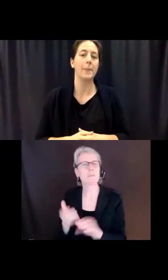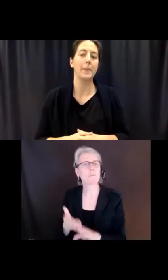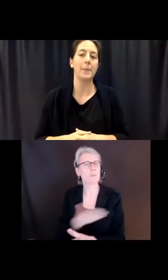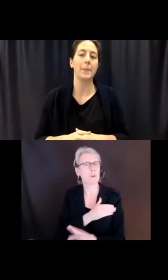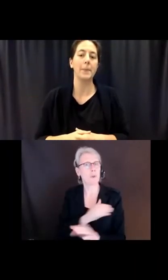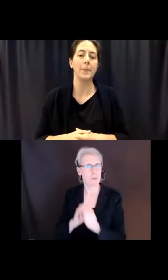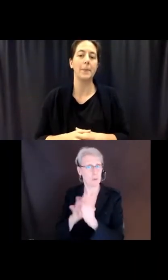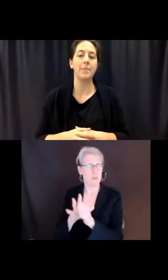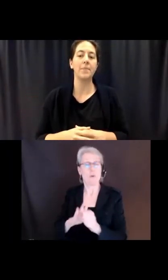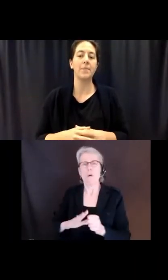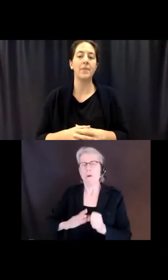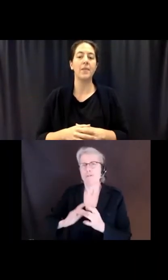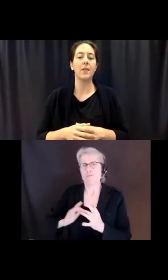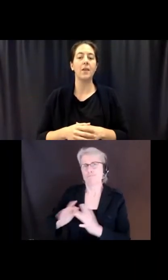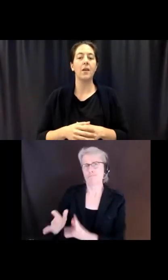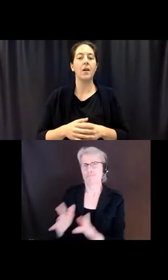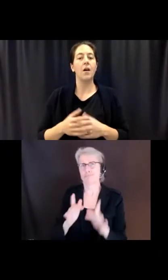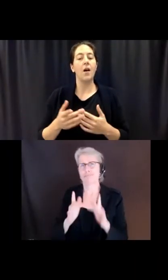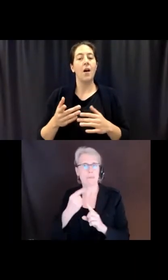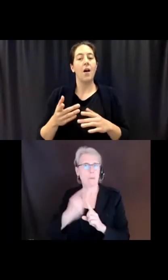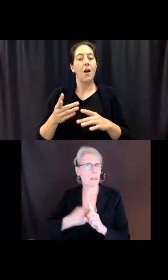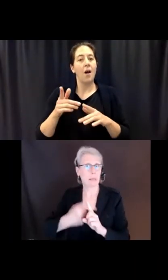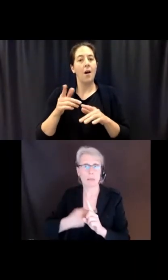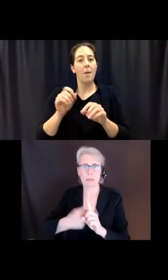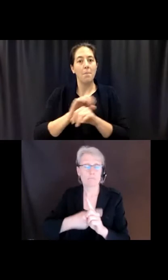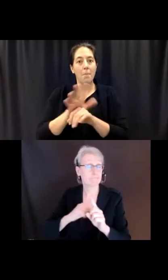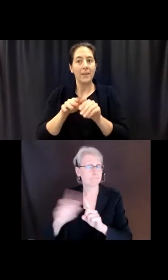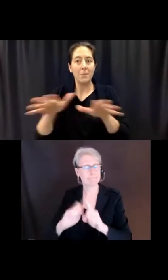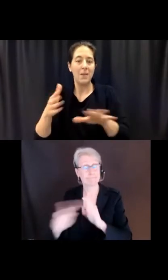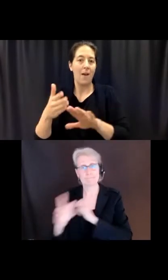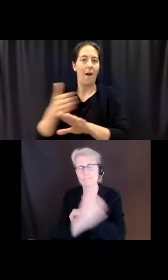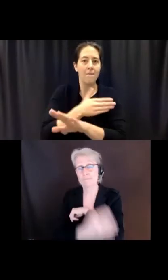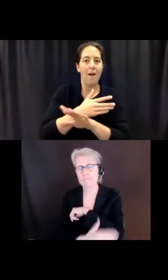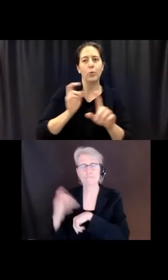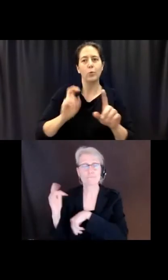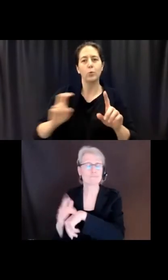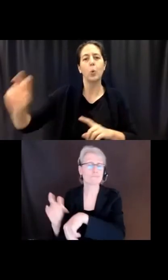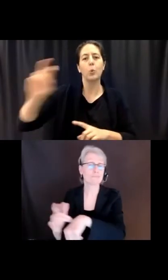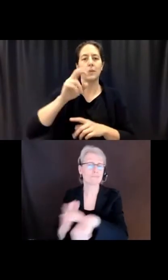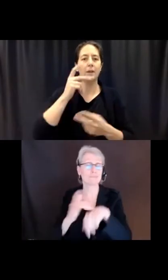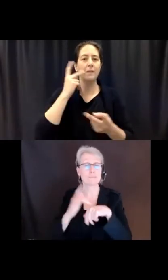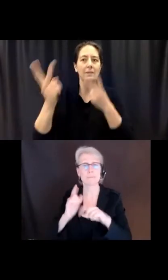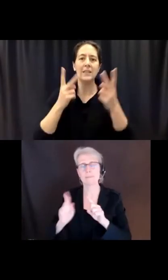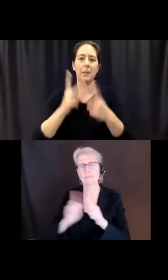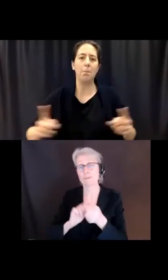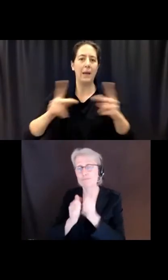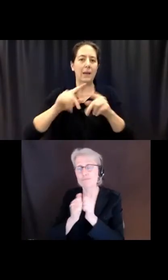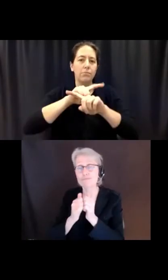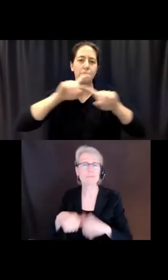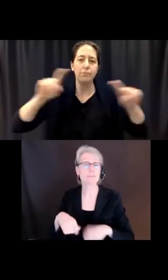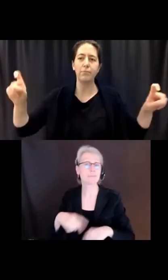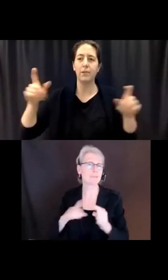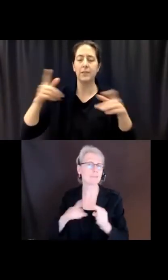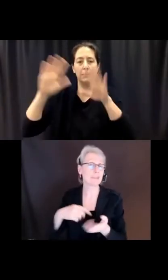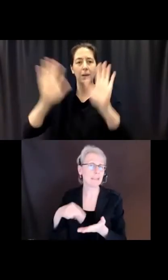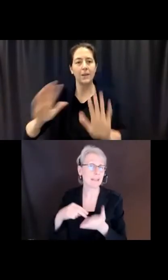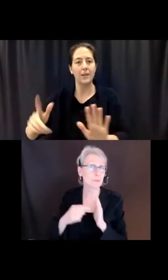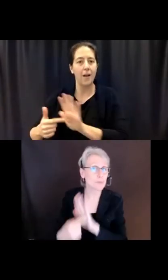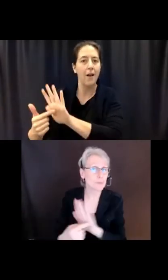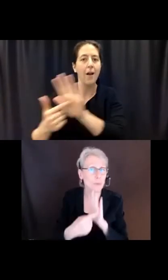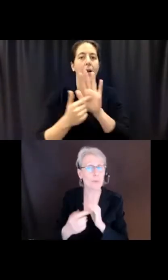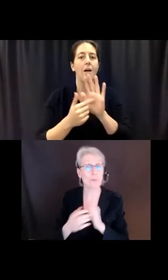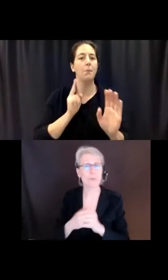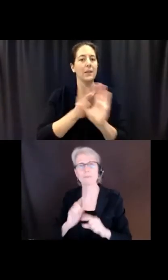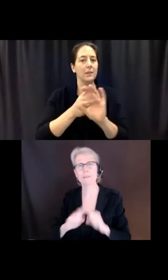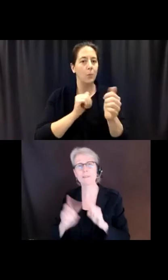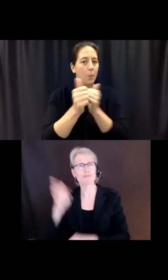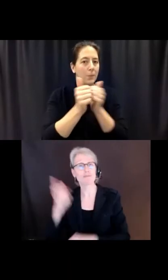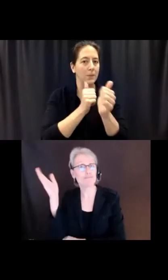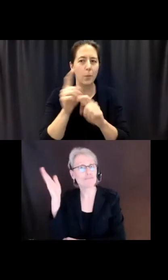TO A DIFFERENT COUNTRY DOING DANCE COMPETITIONS AND MOTIVATIONAL ENTERTAINMENT. I'M HOPING